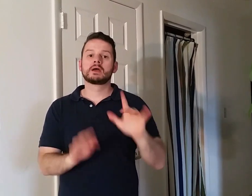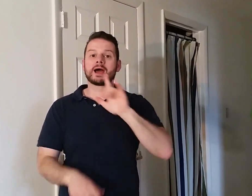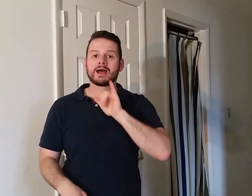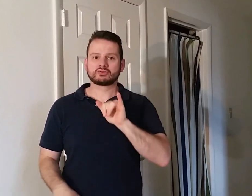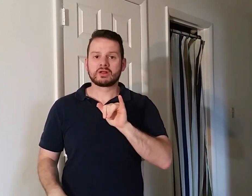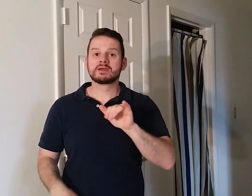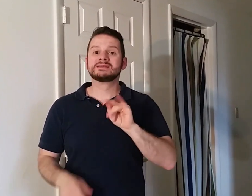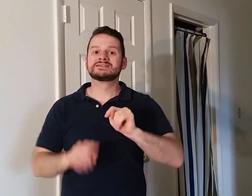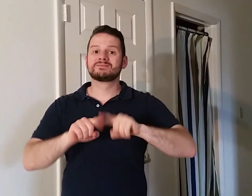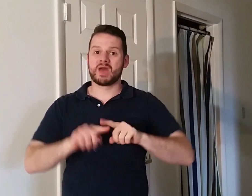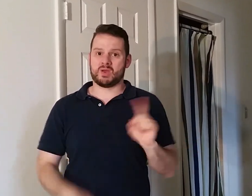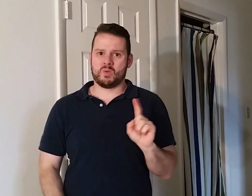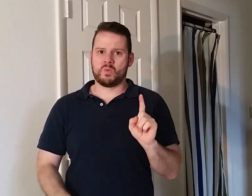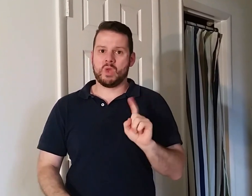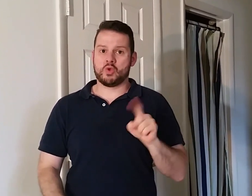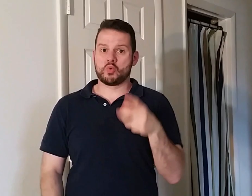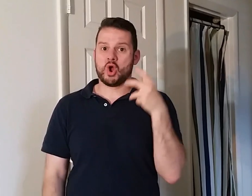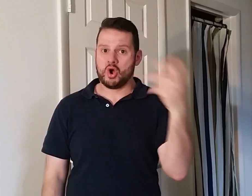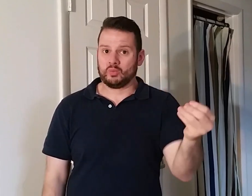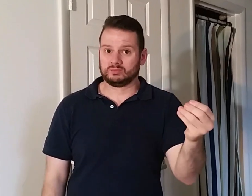Actually, it depends on where you go.